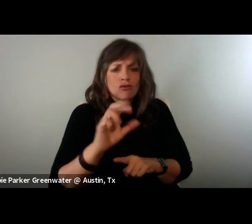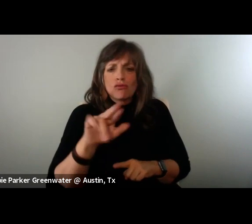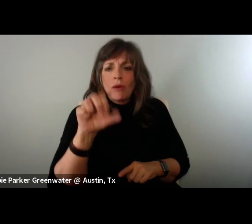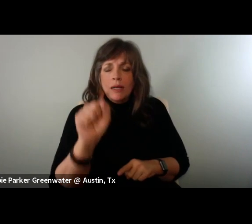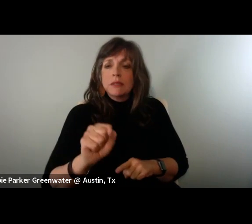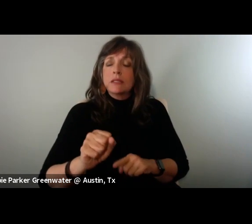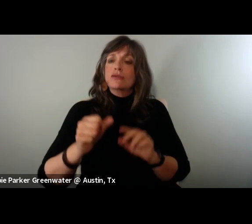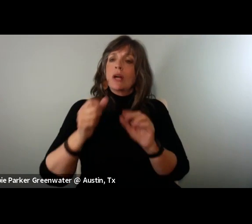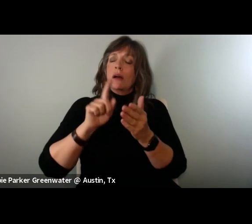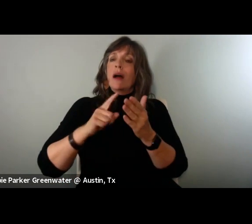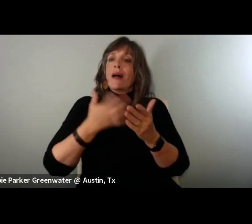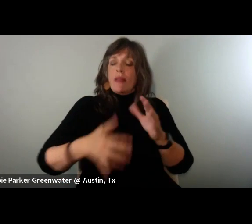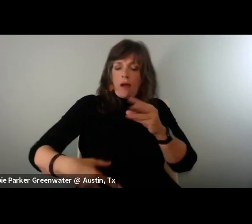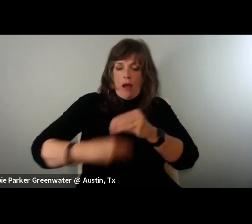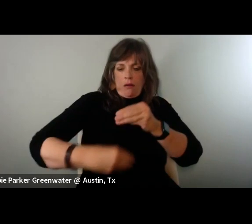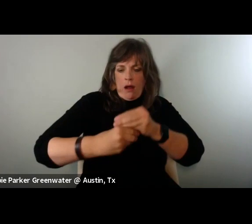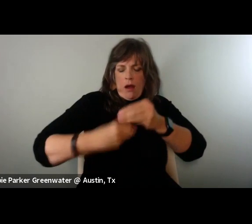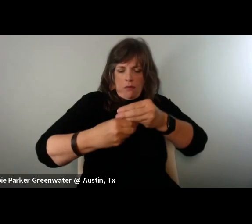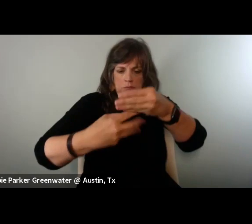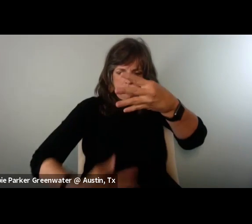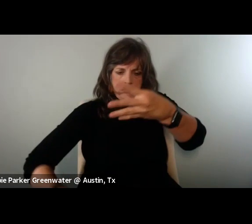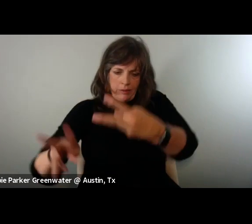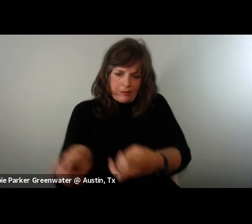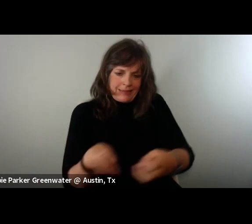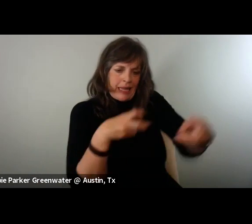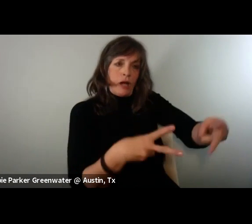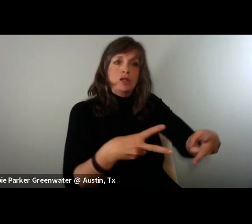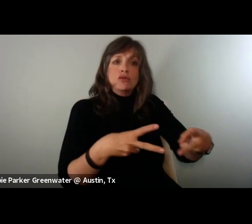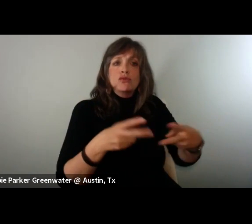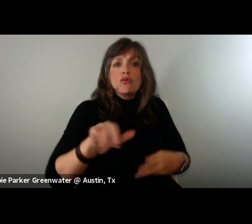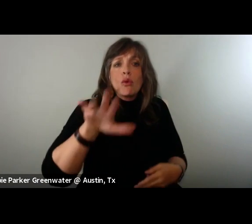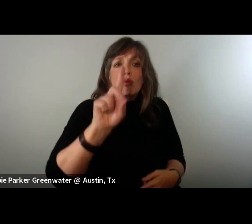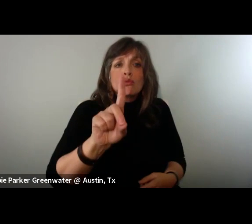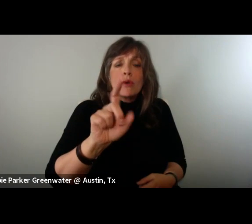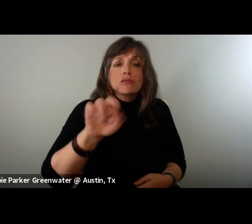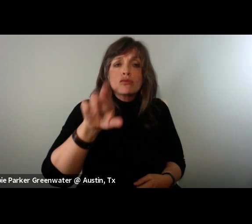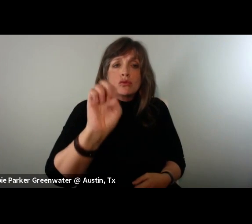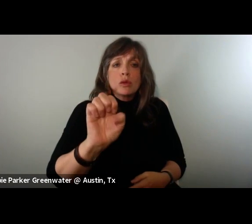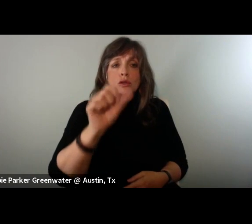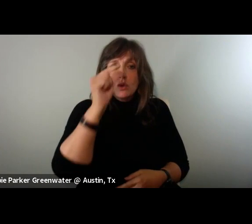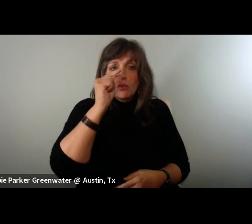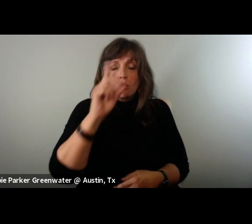and were quickly added to a crowd-sourced Google Doc. As some of you know, that Google Doc became overwhelmed